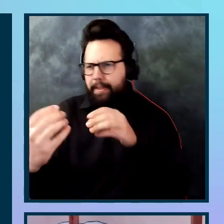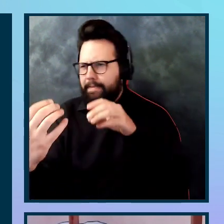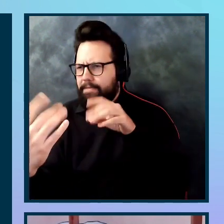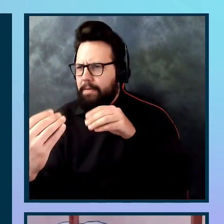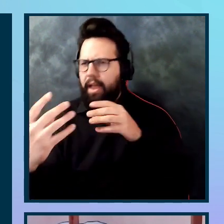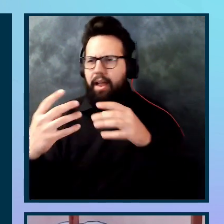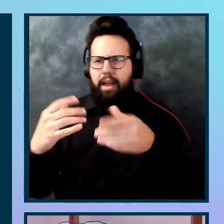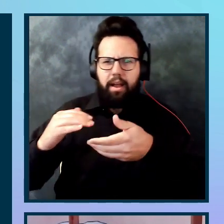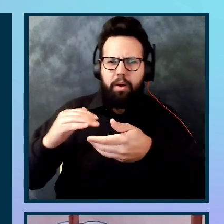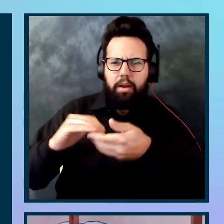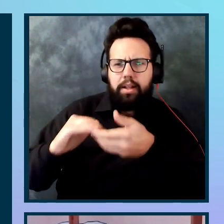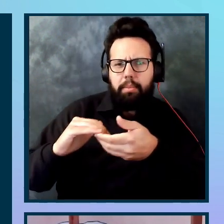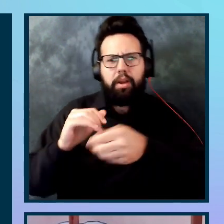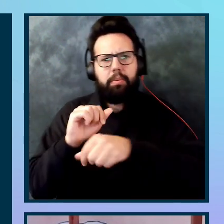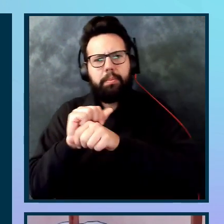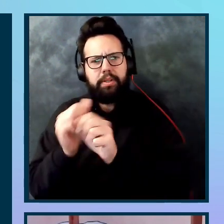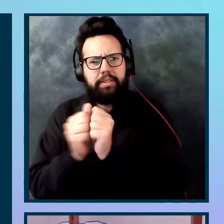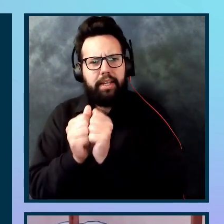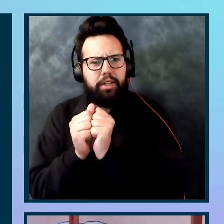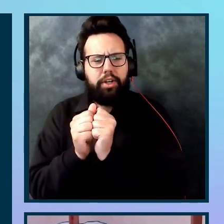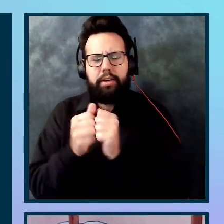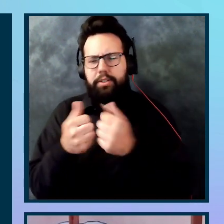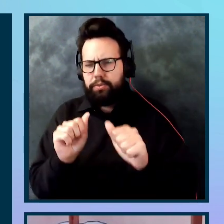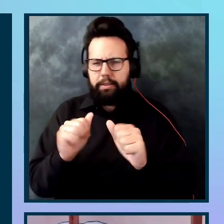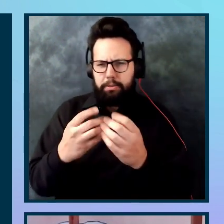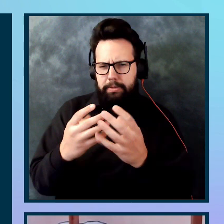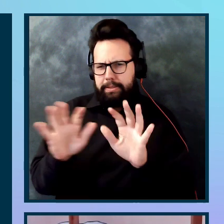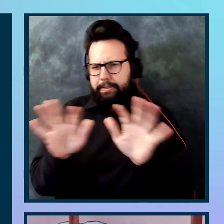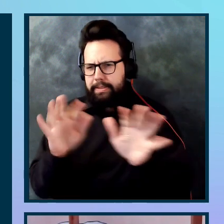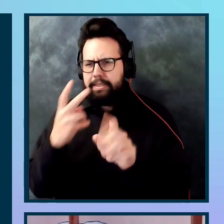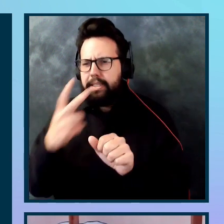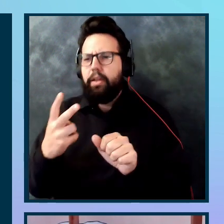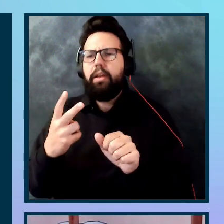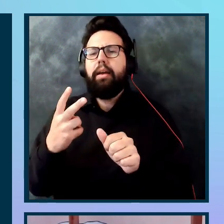to try to figure out and suss out what the requirements really are.